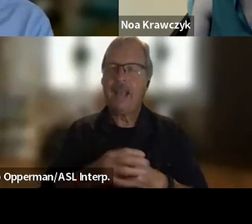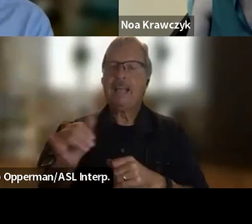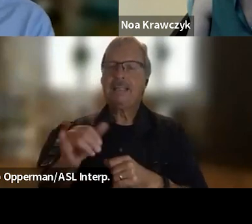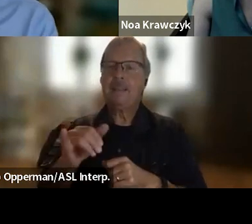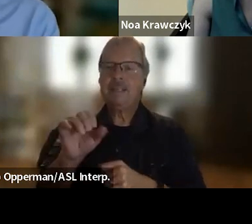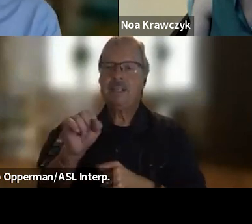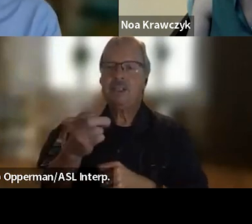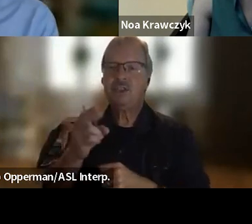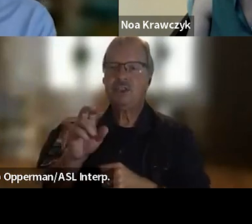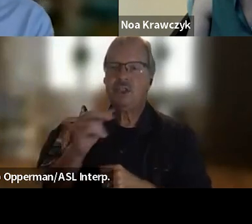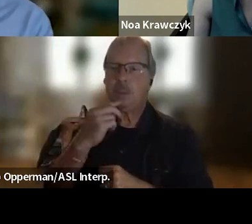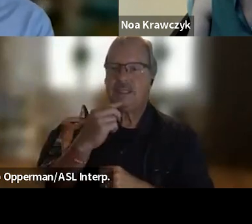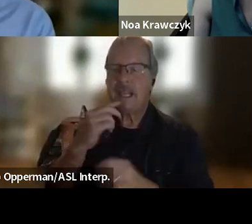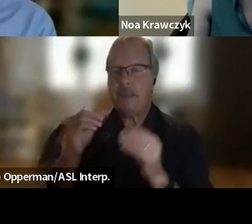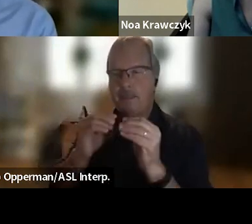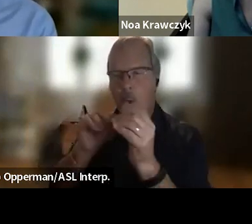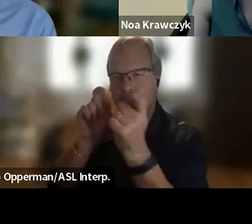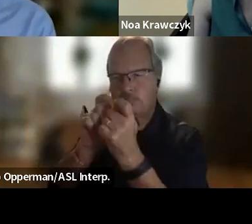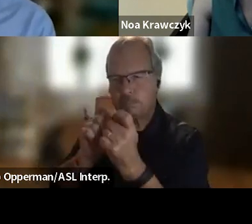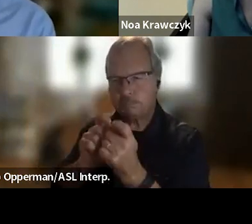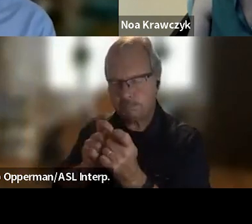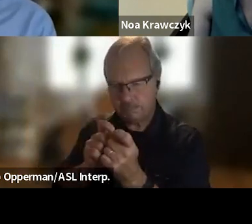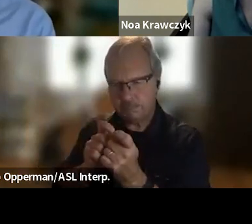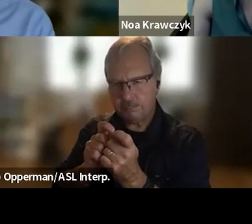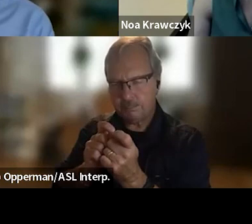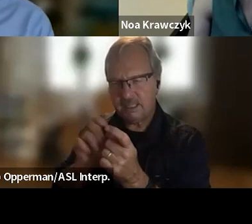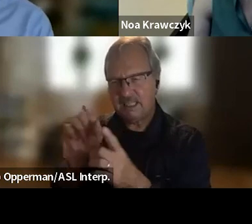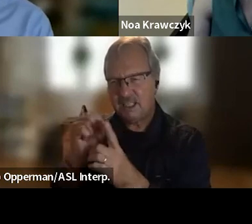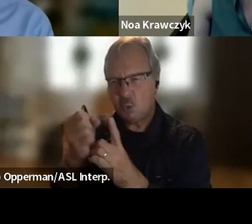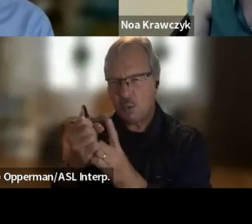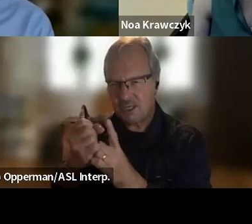the more detailed situations would then be followed up